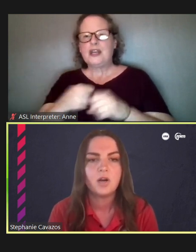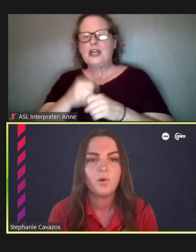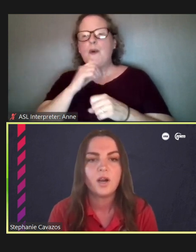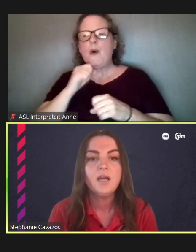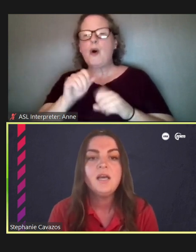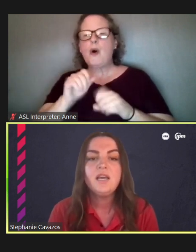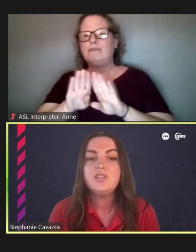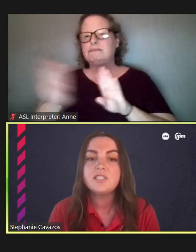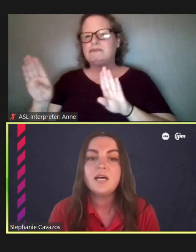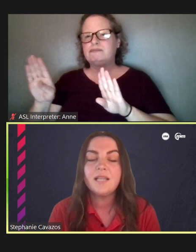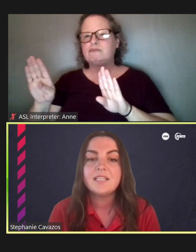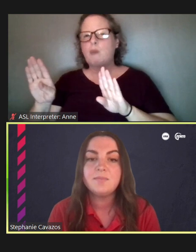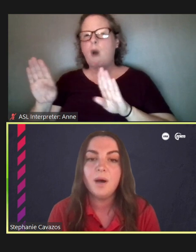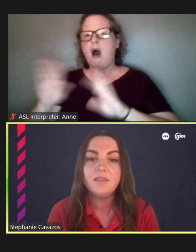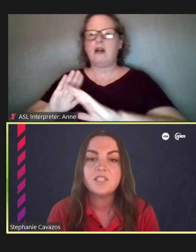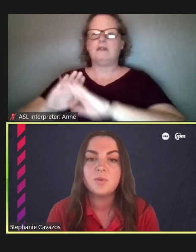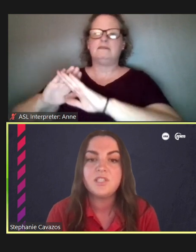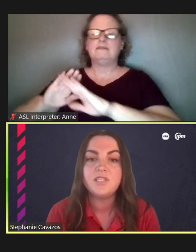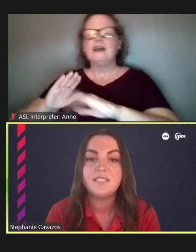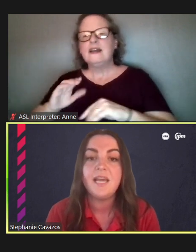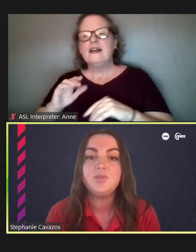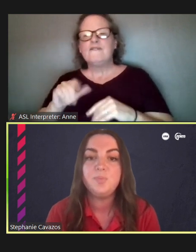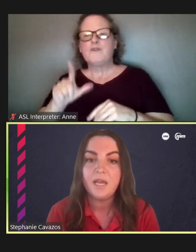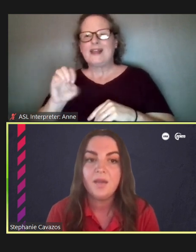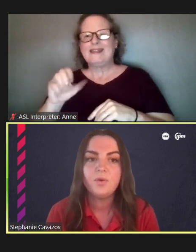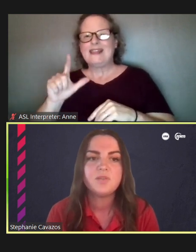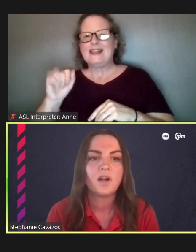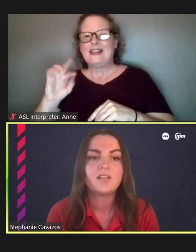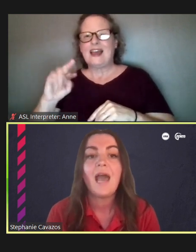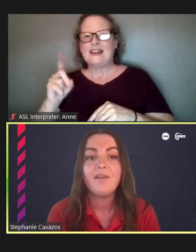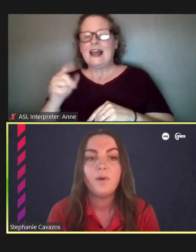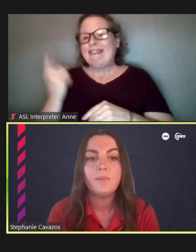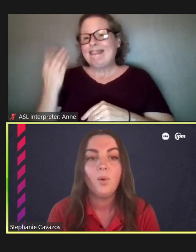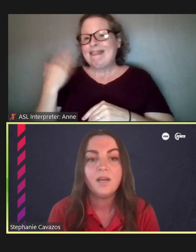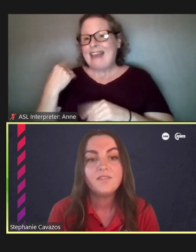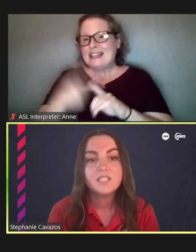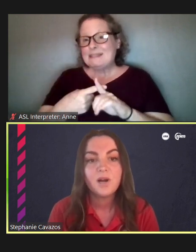Ardmore. You just saw last month the switch to Stage B which marked the halfway point of this